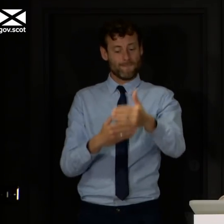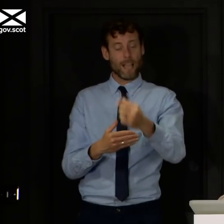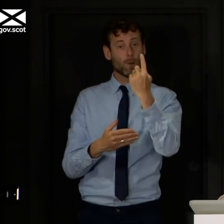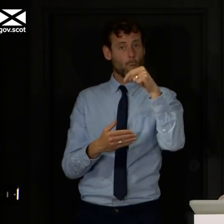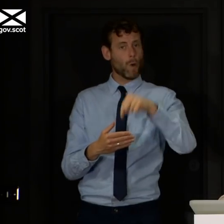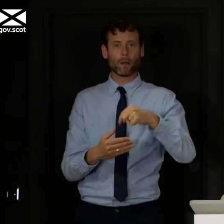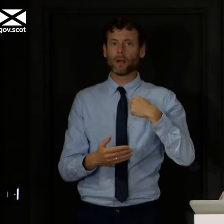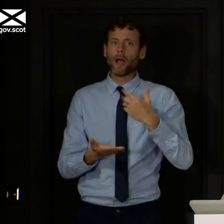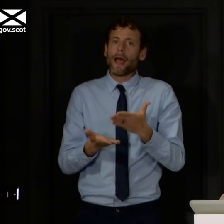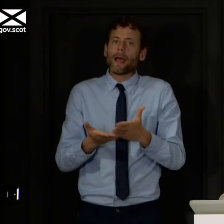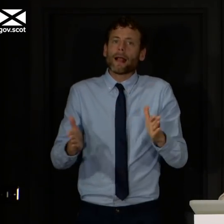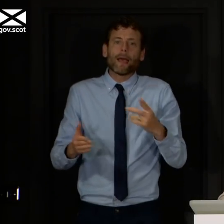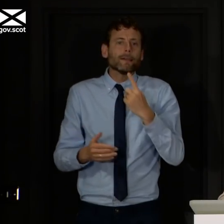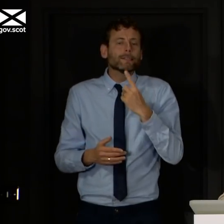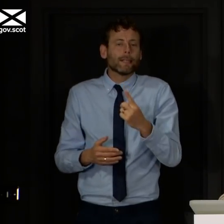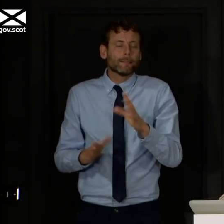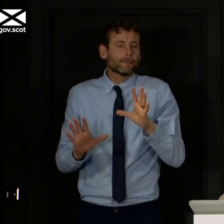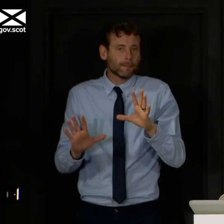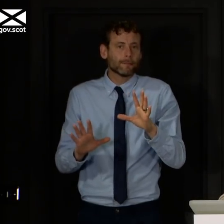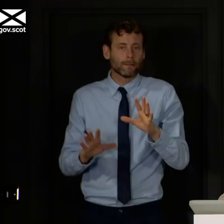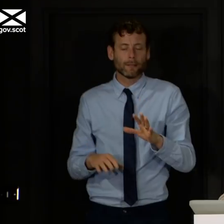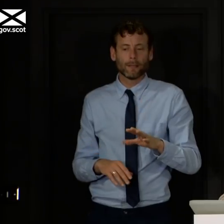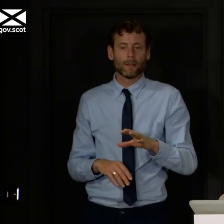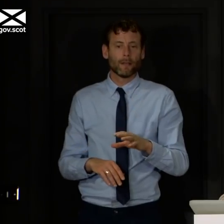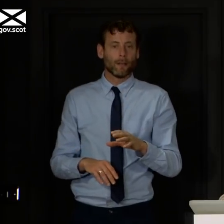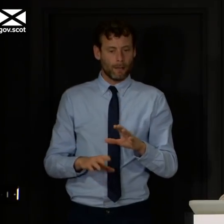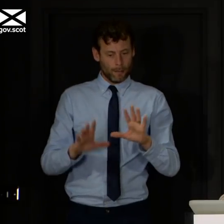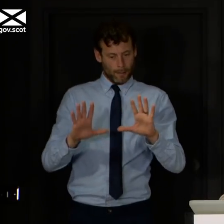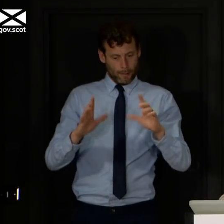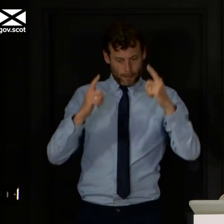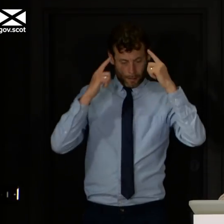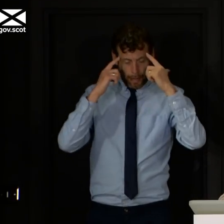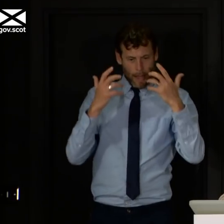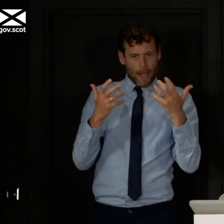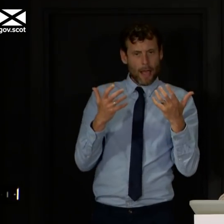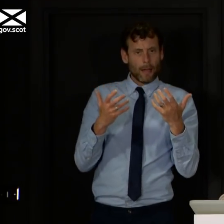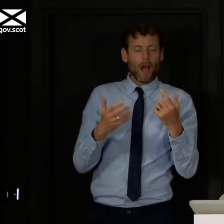spend, for want of a better word, all that headroom just on how important it is getting